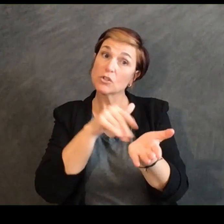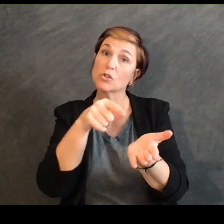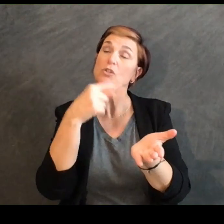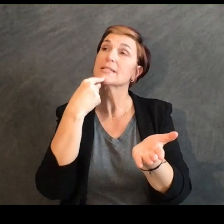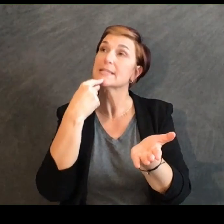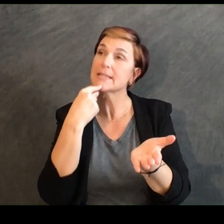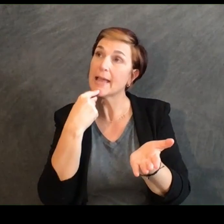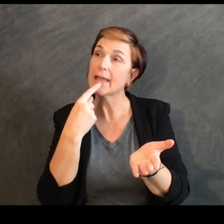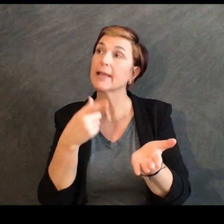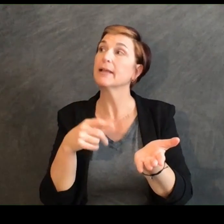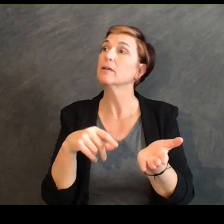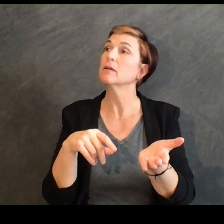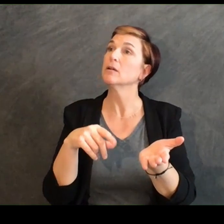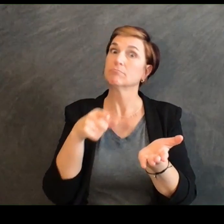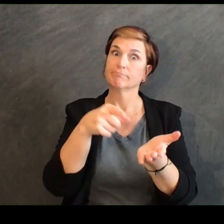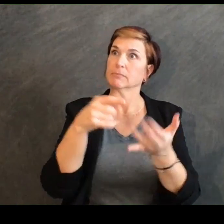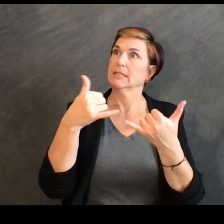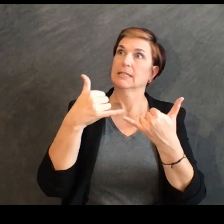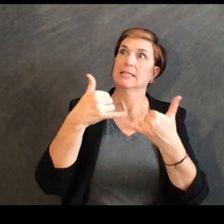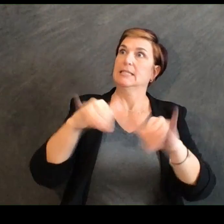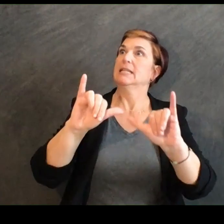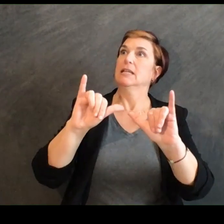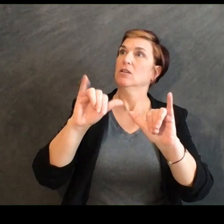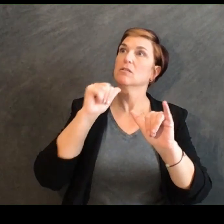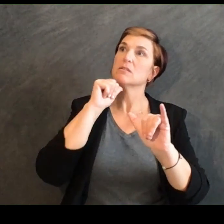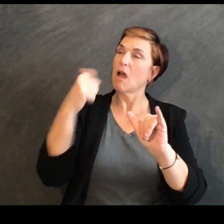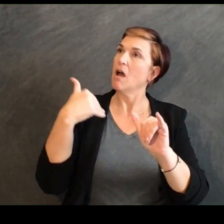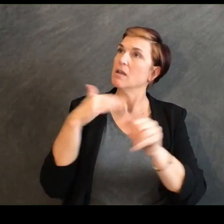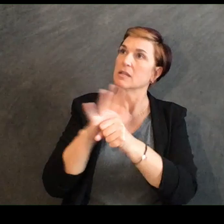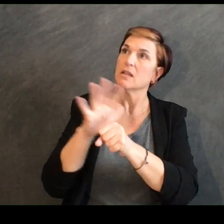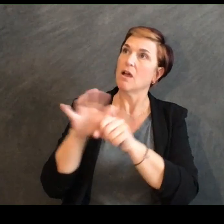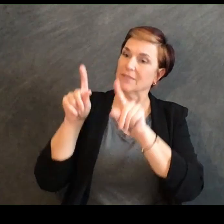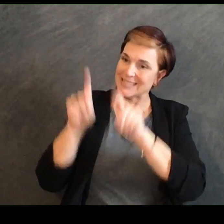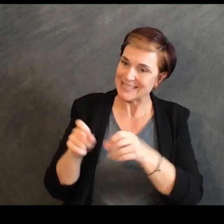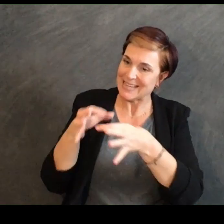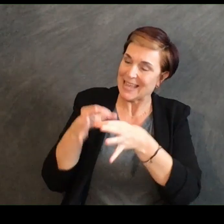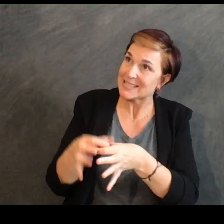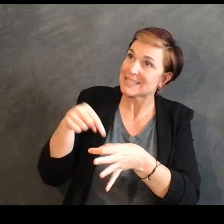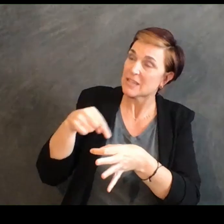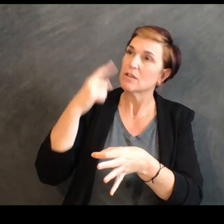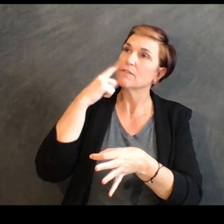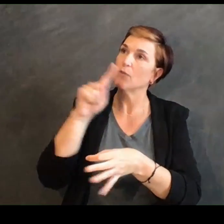still can't get patients tested who need a test so as of today can everyone who a